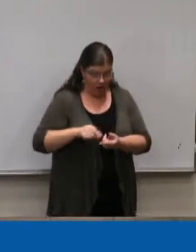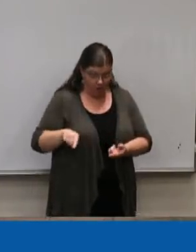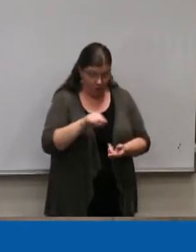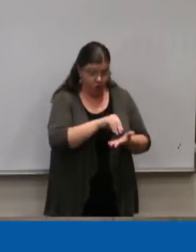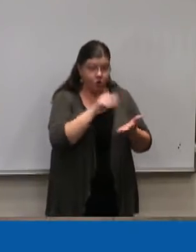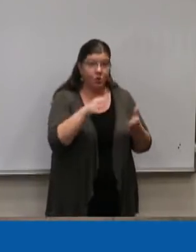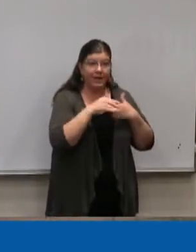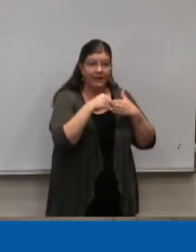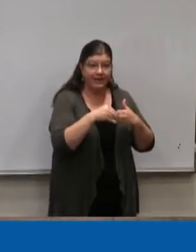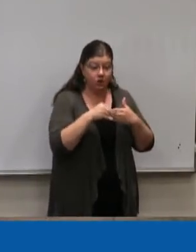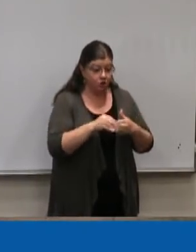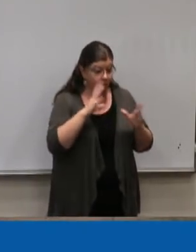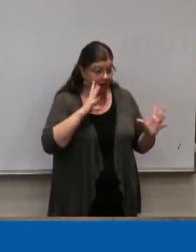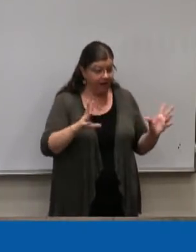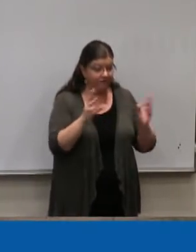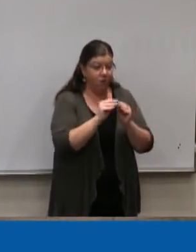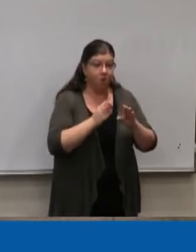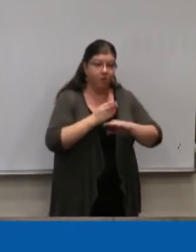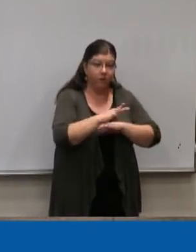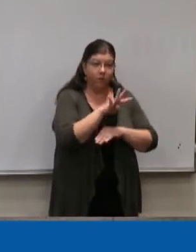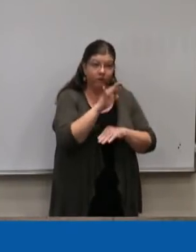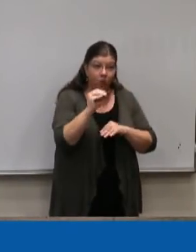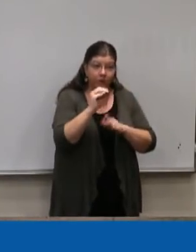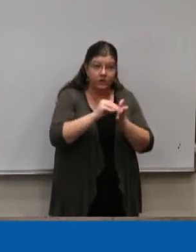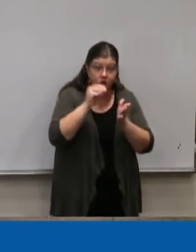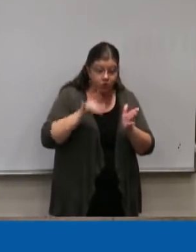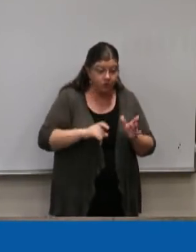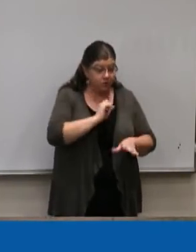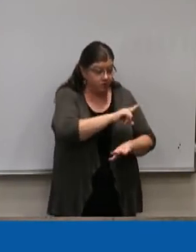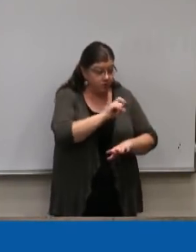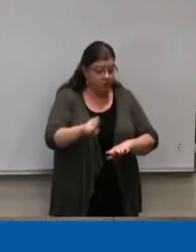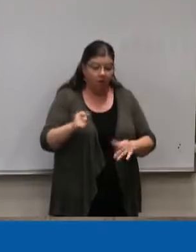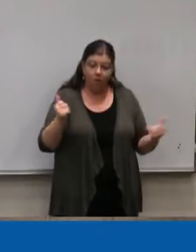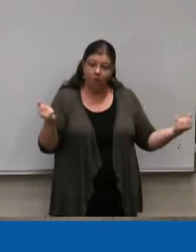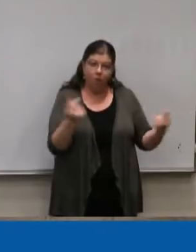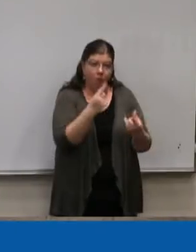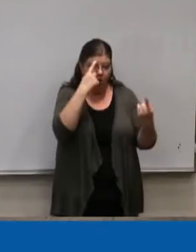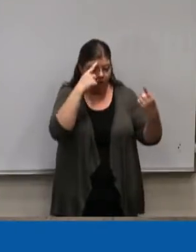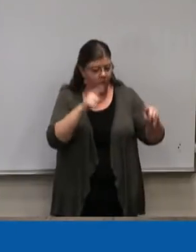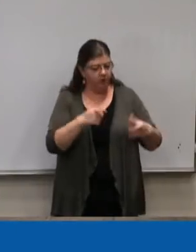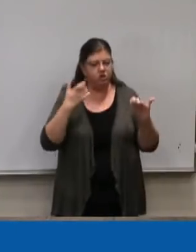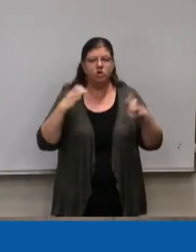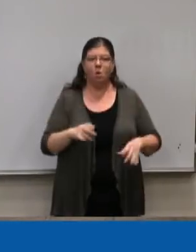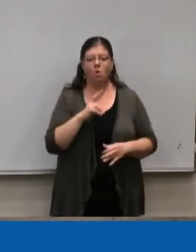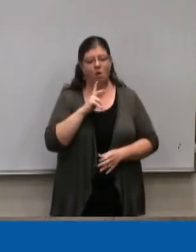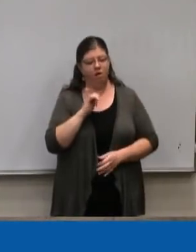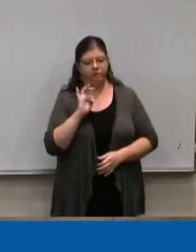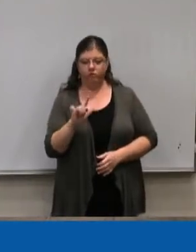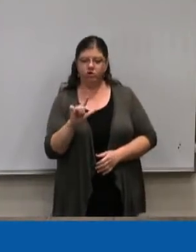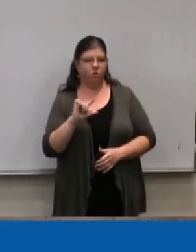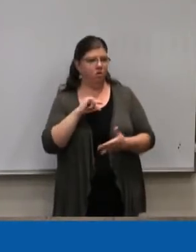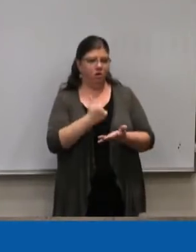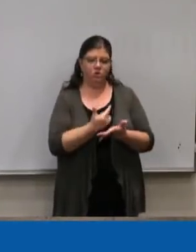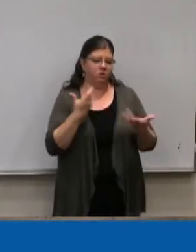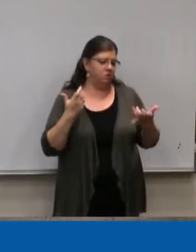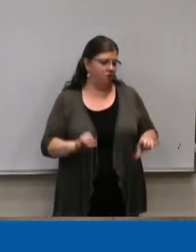We had a student forum with more than 40 students. They were unanimous in not wanting a virtual graduation ceremony,